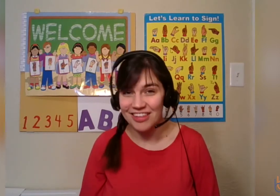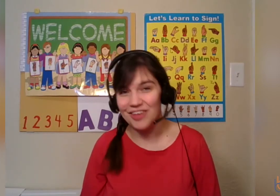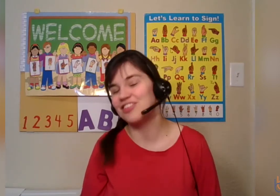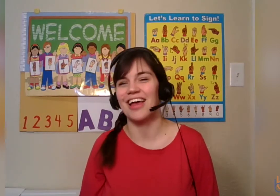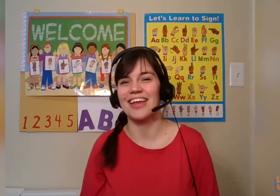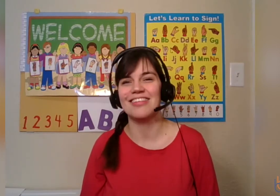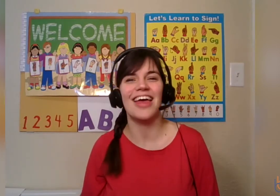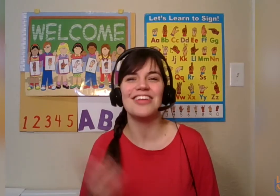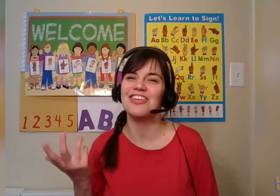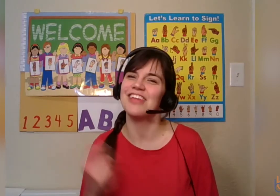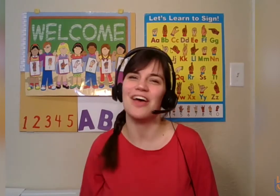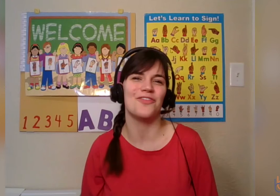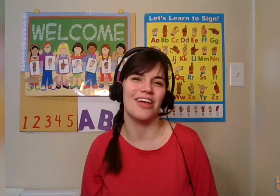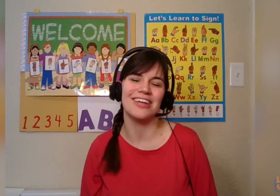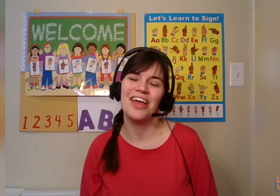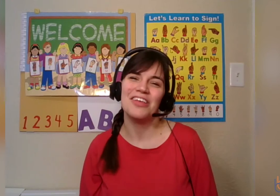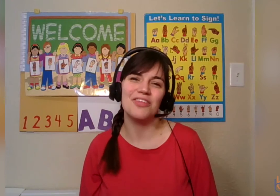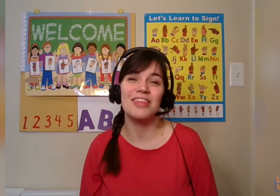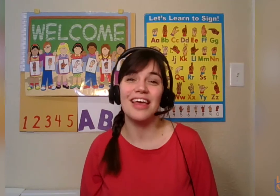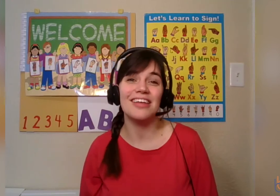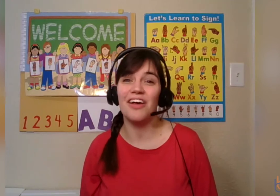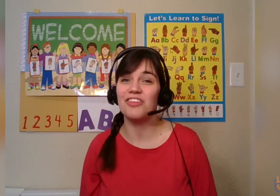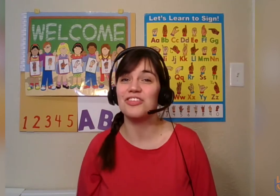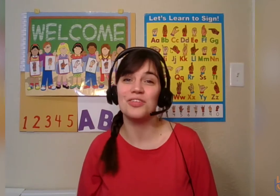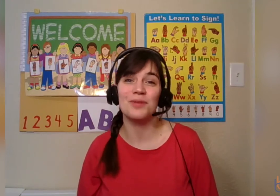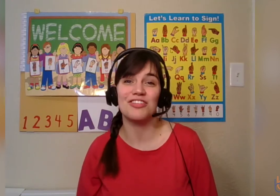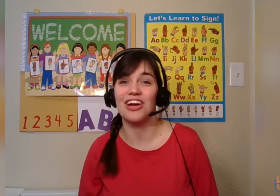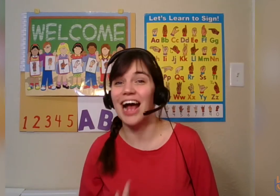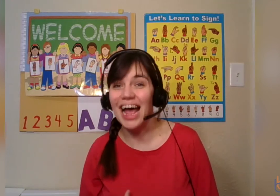sign language signs and just have fun. So at the end, I'll show you the picture I